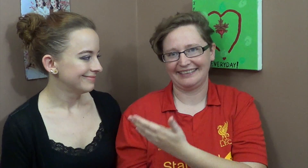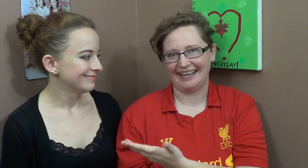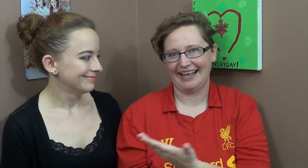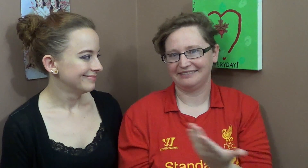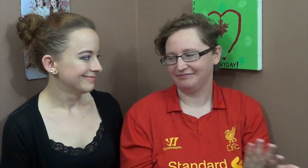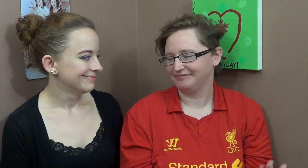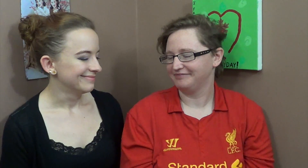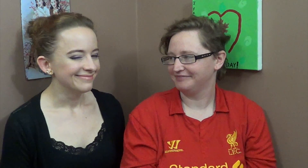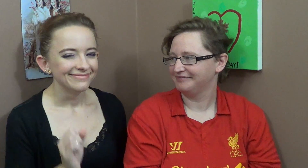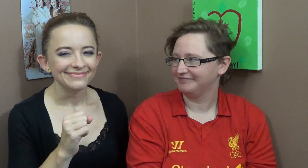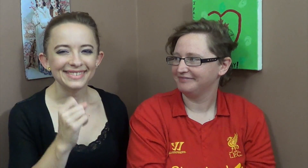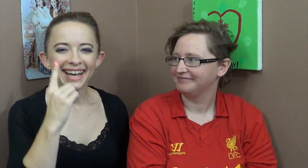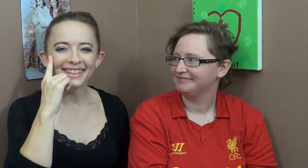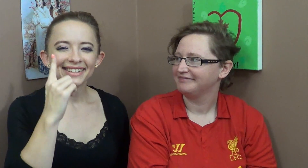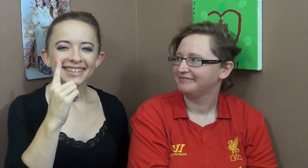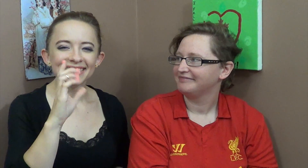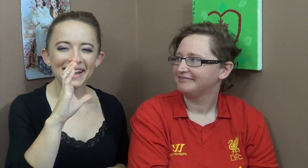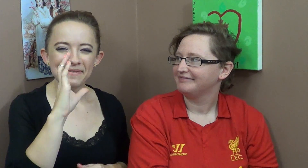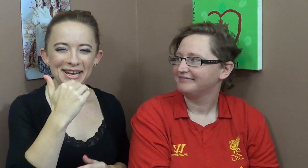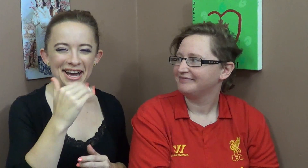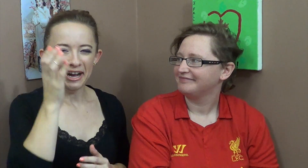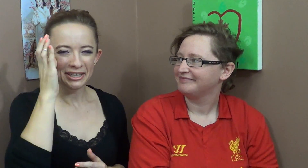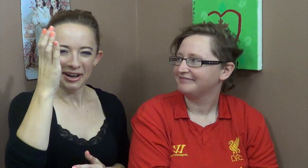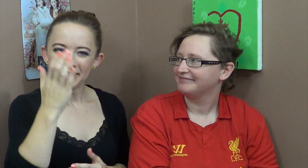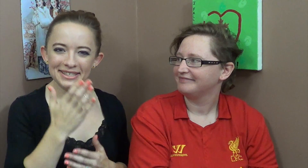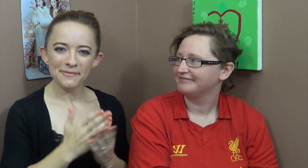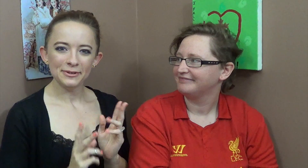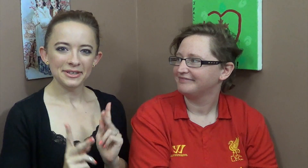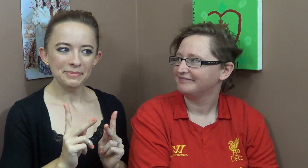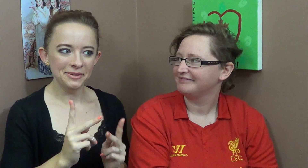that. Yeah I think that's kind of an odd concept for some